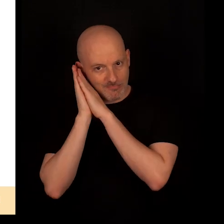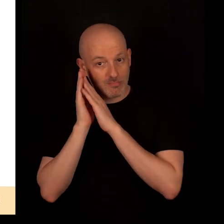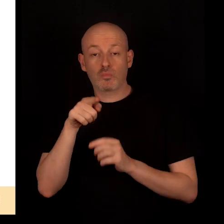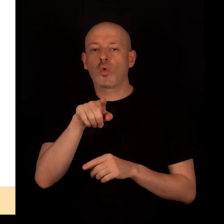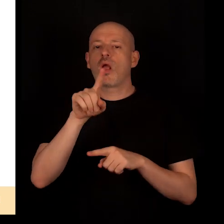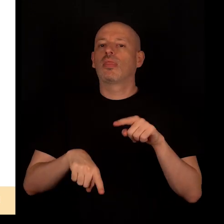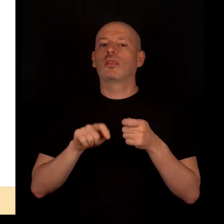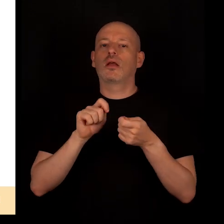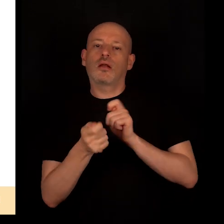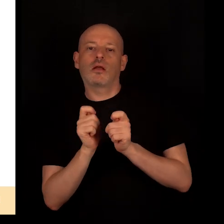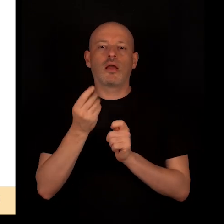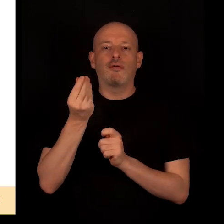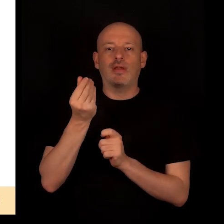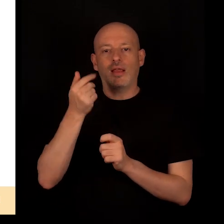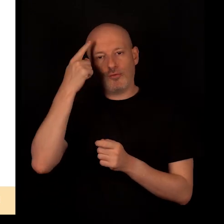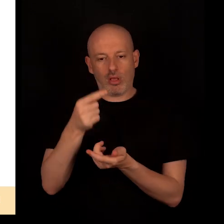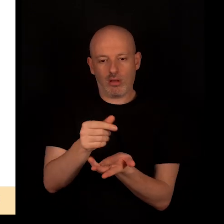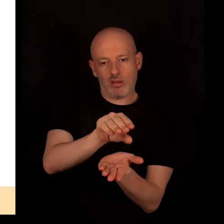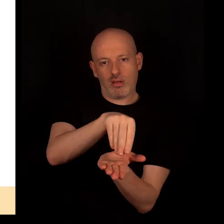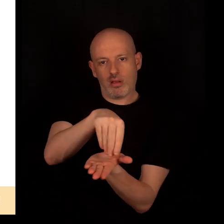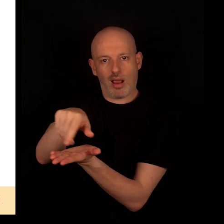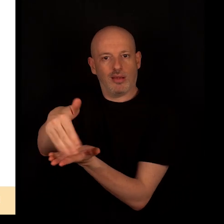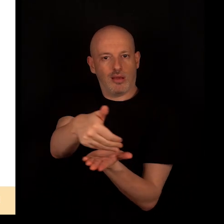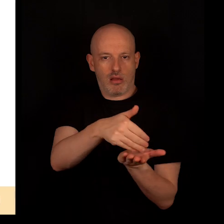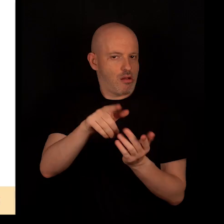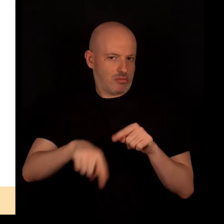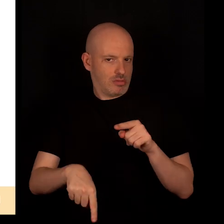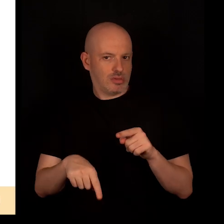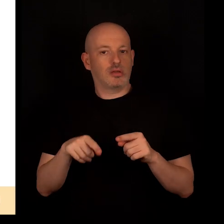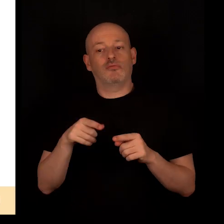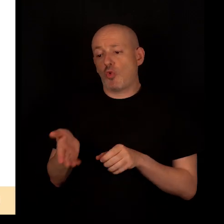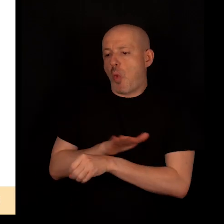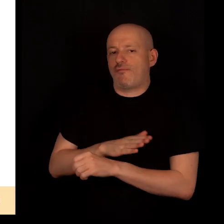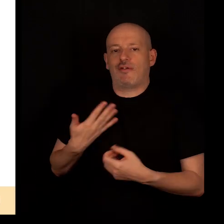you cannot charge them any fees for their participation. For the things that are already covered,